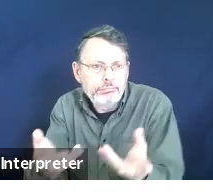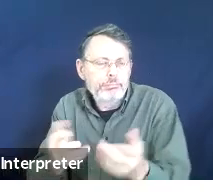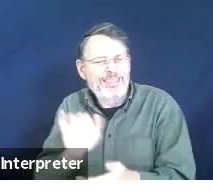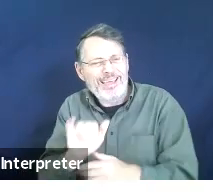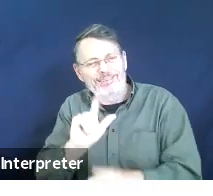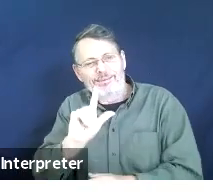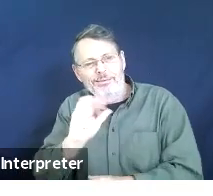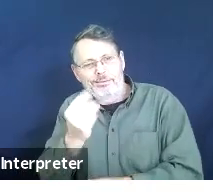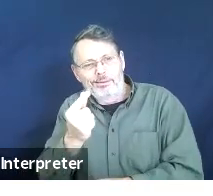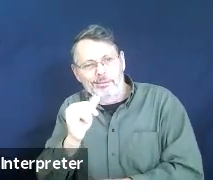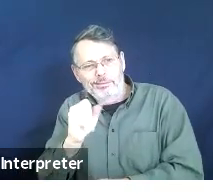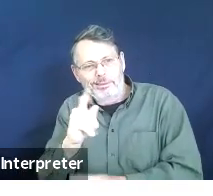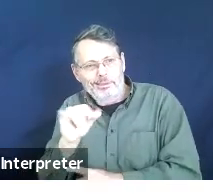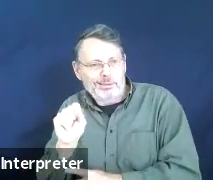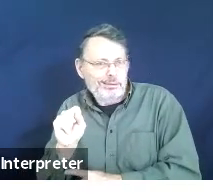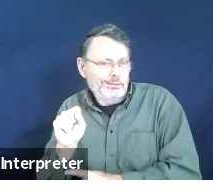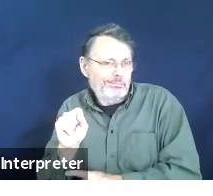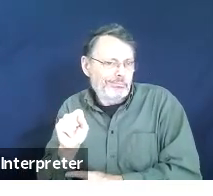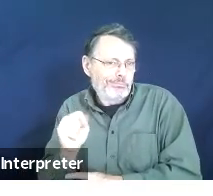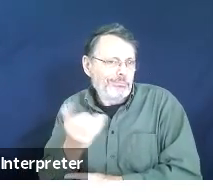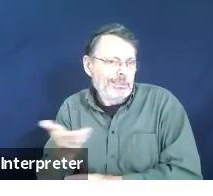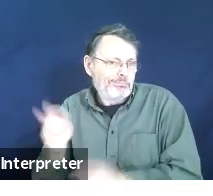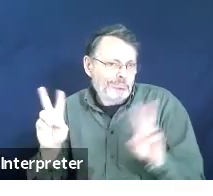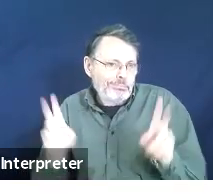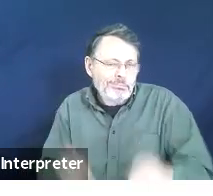You can go to the next slide. Thank you.